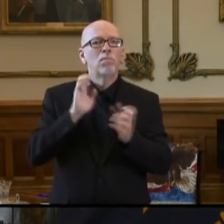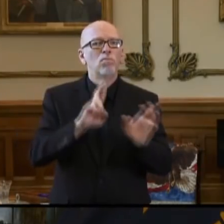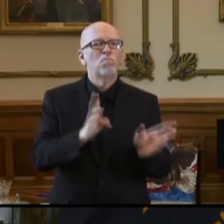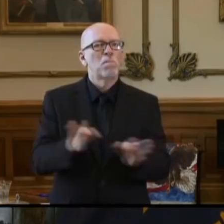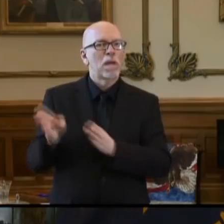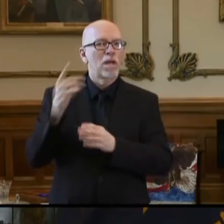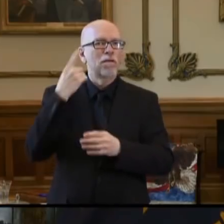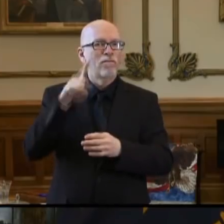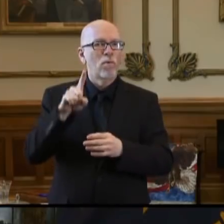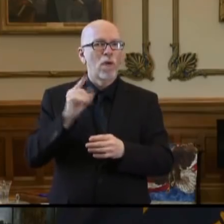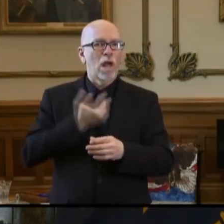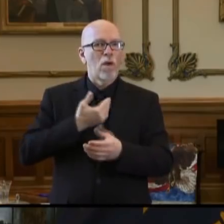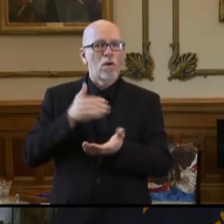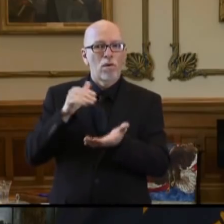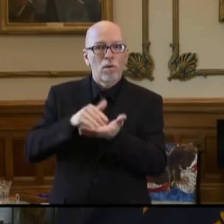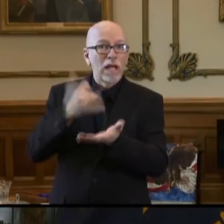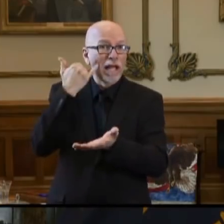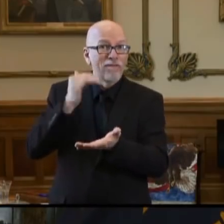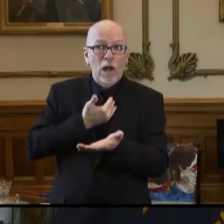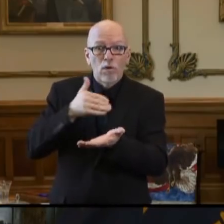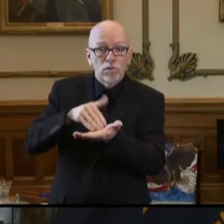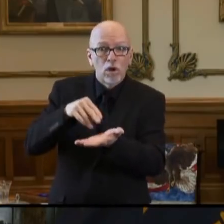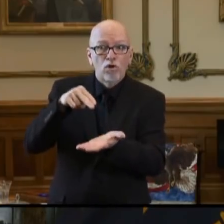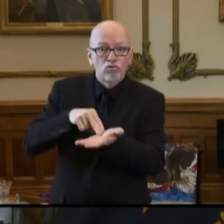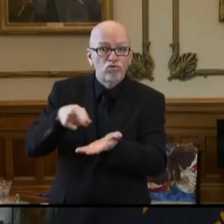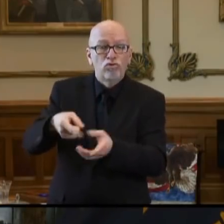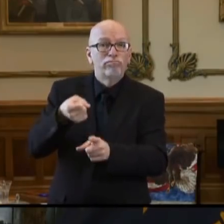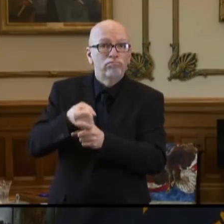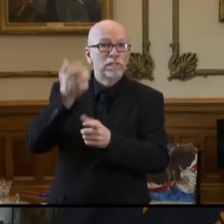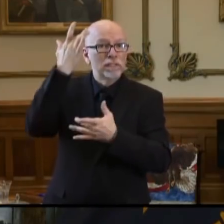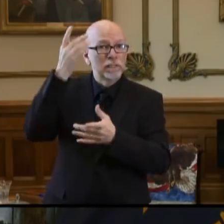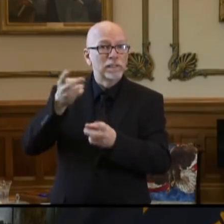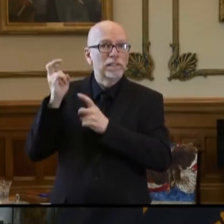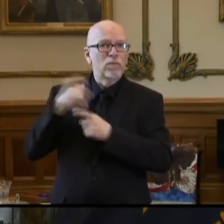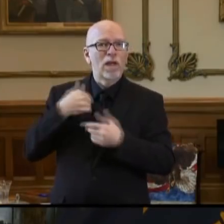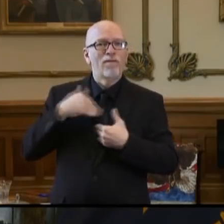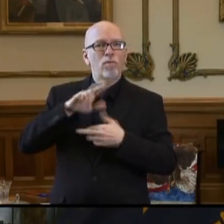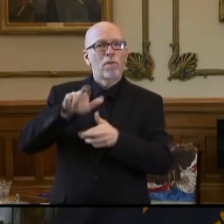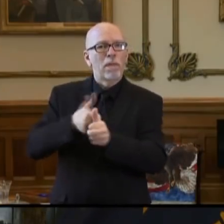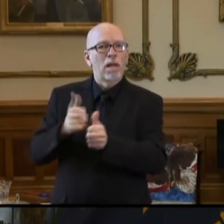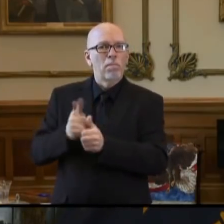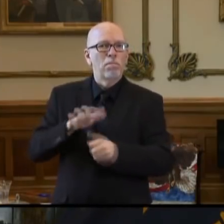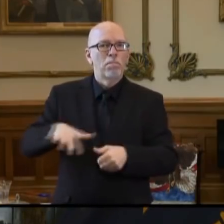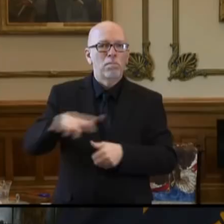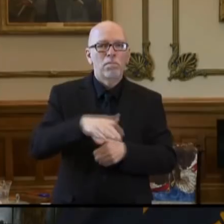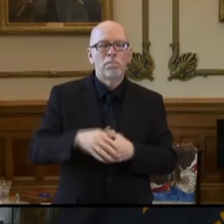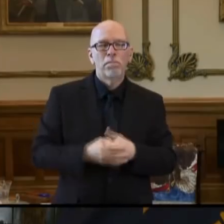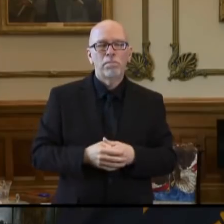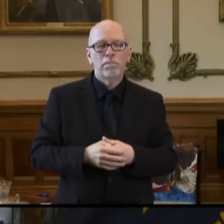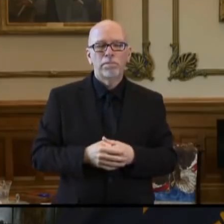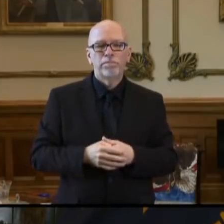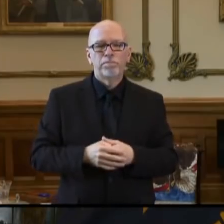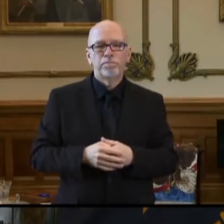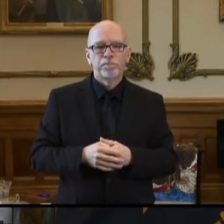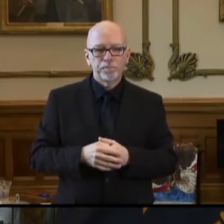TO HELP EXPAND THEIR TEAM AS OUR PATIENTS INCREASE AND TO BE PREPARED FOR ANY OF OUR CAREGIVERS TO GET SICK AND BE